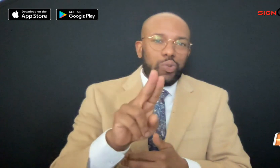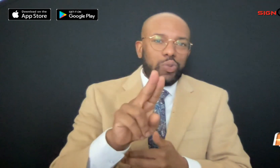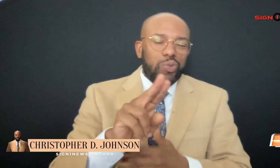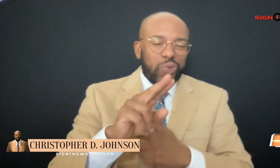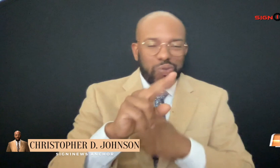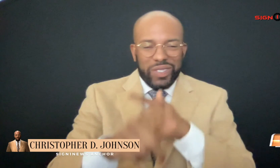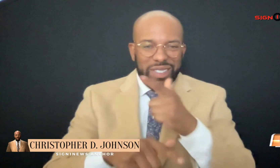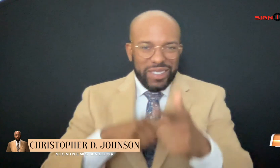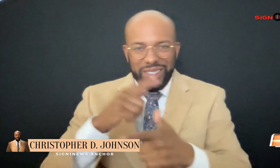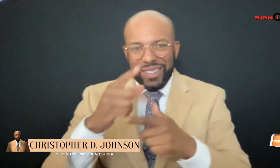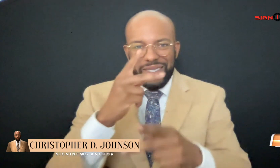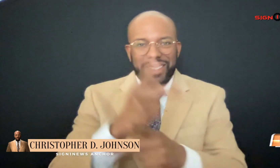Take care.